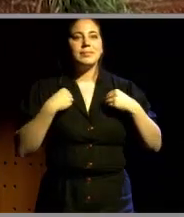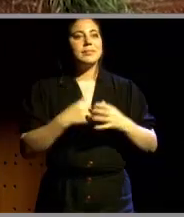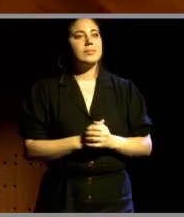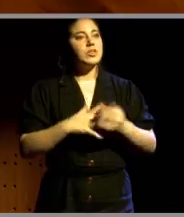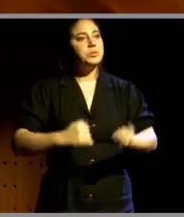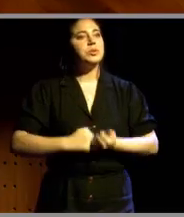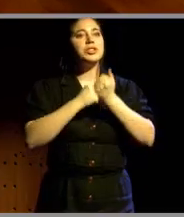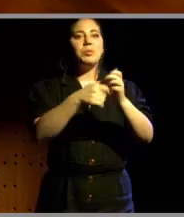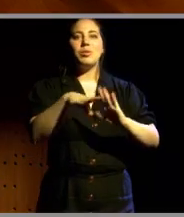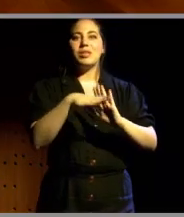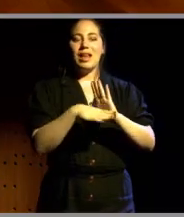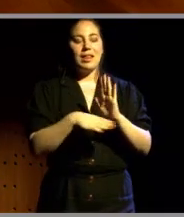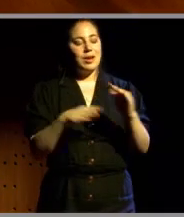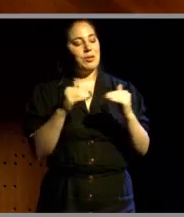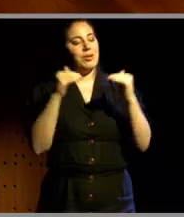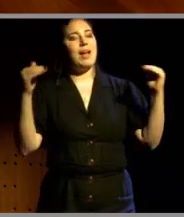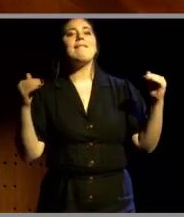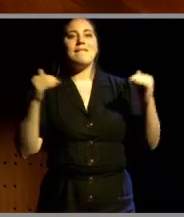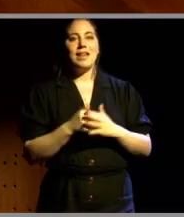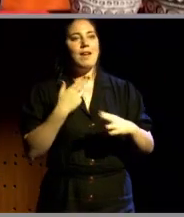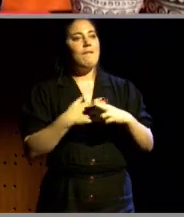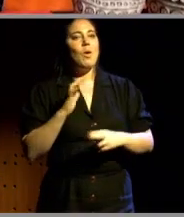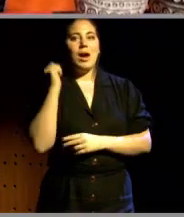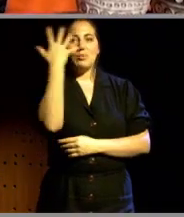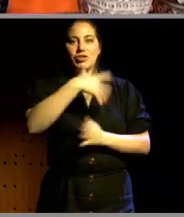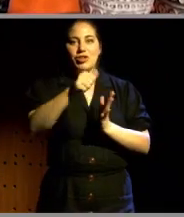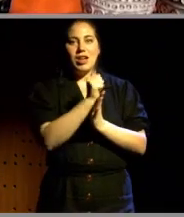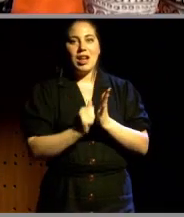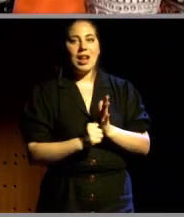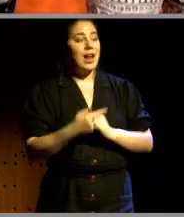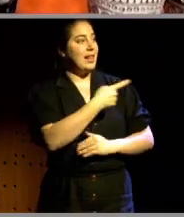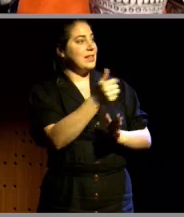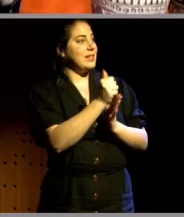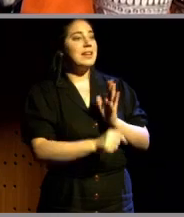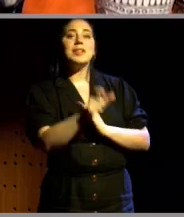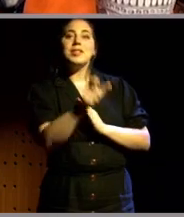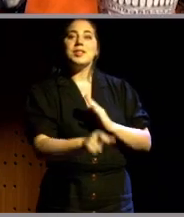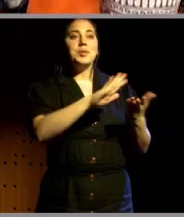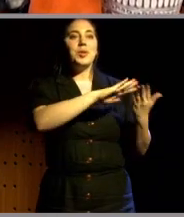the creation and sale of Aboriginal art. Ernabella Arts is a place where the community comes together